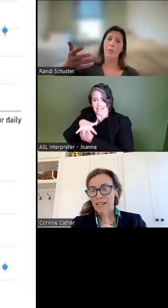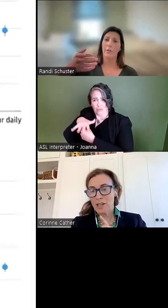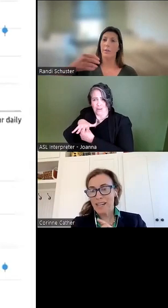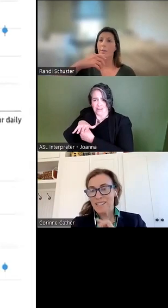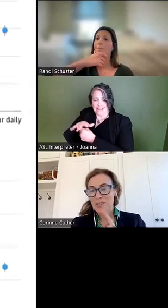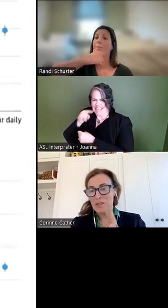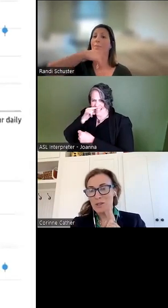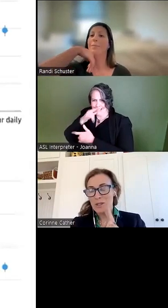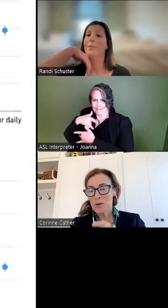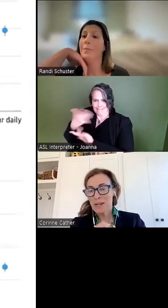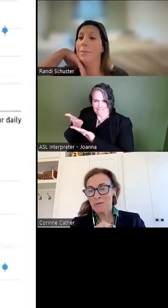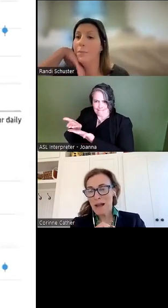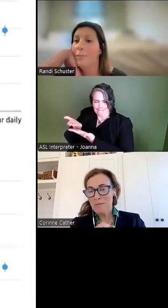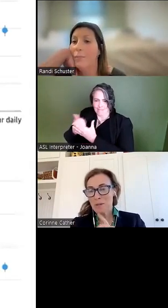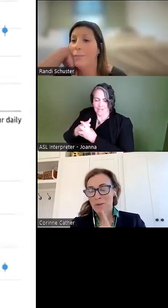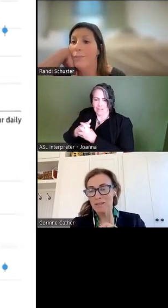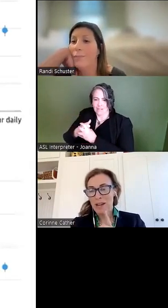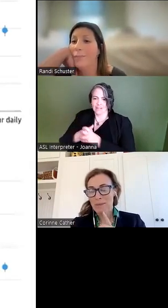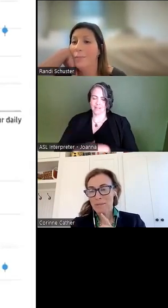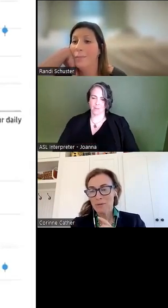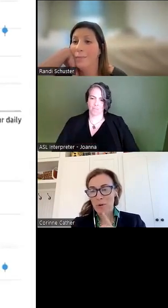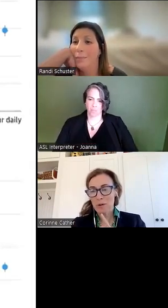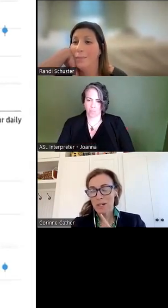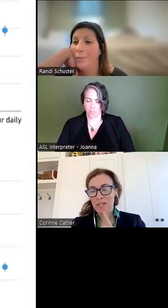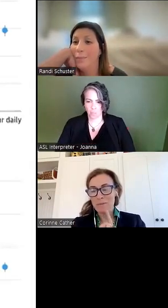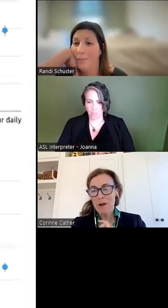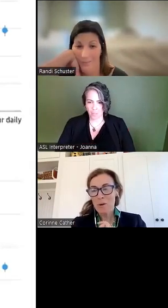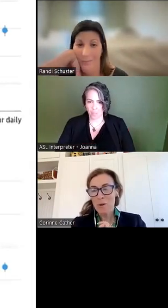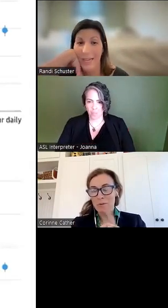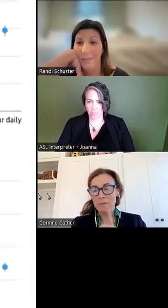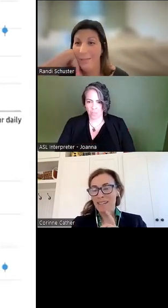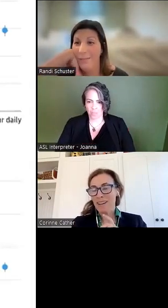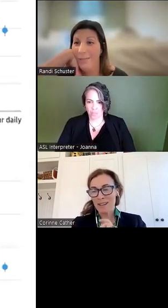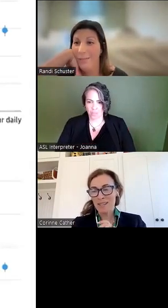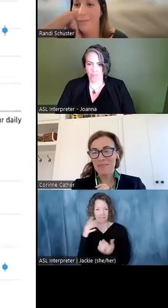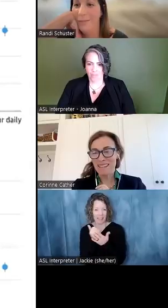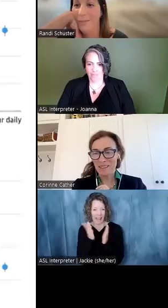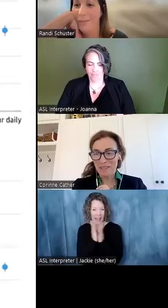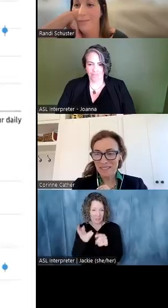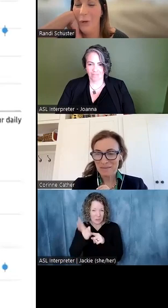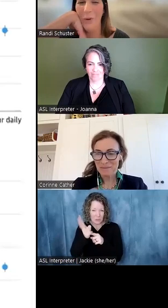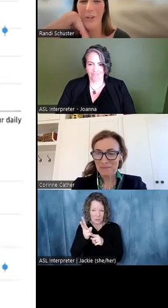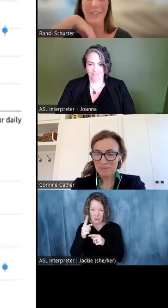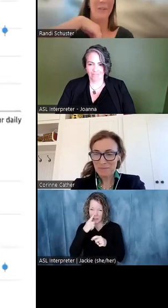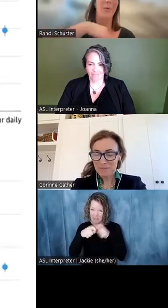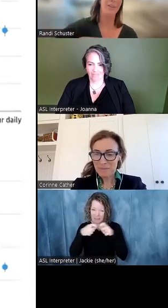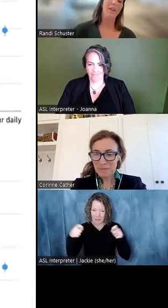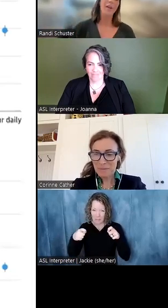Randi can I ask you to do a two minute wrap-up so we have time maybe for one question? Or we may not have time. Thank you. No worries. No worries.